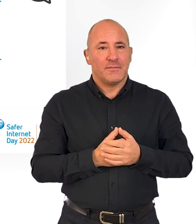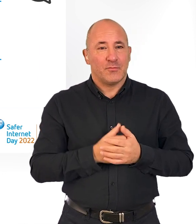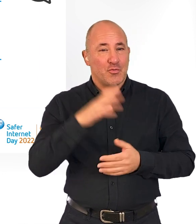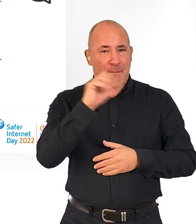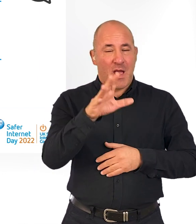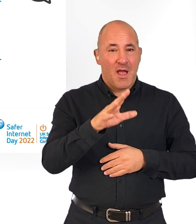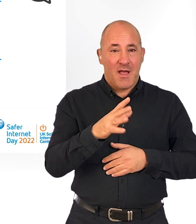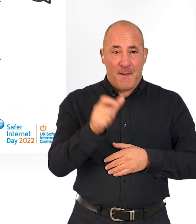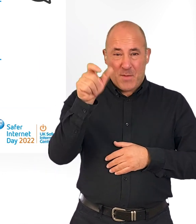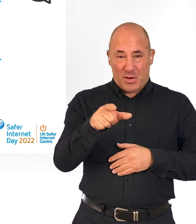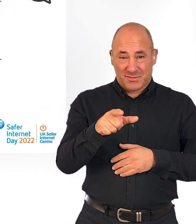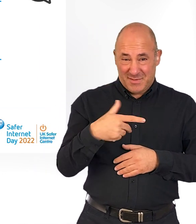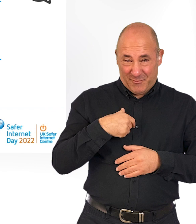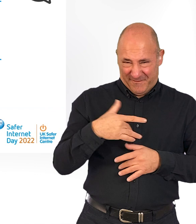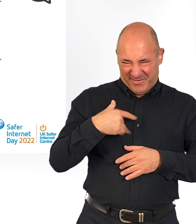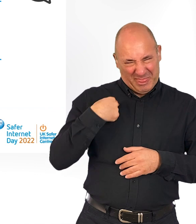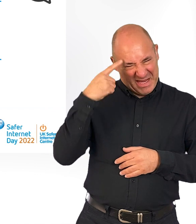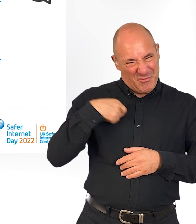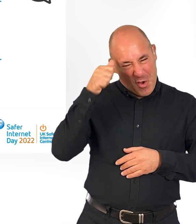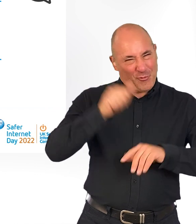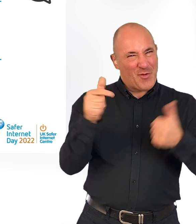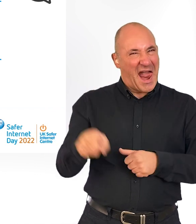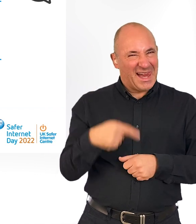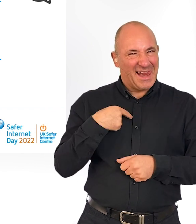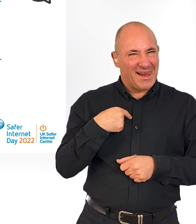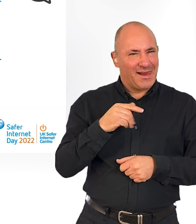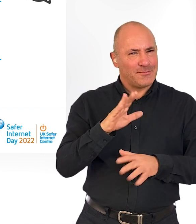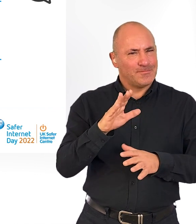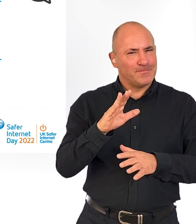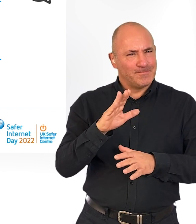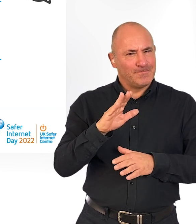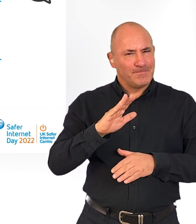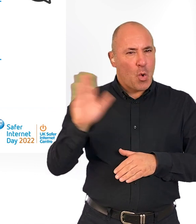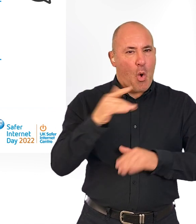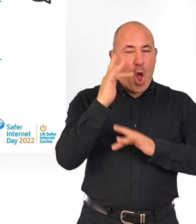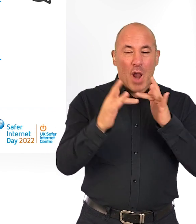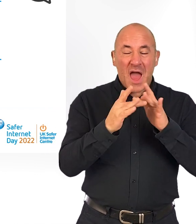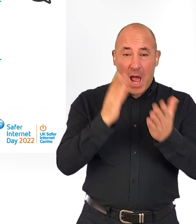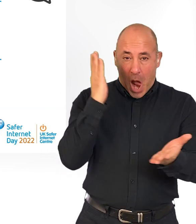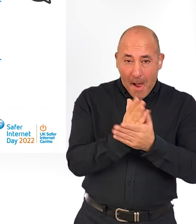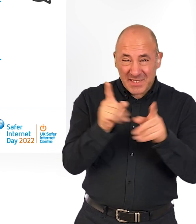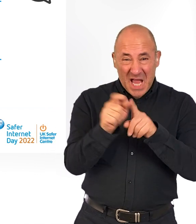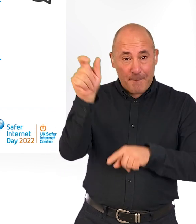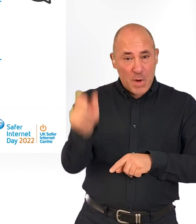Remember that regardless of how well you might feel you know someone, not everyone online is who they say they are.